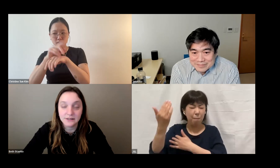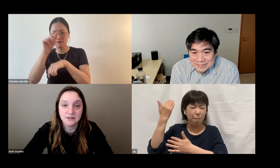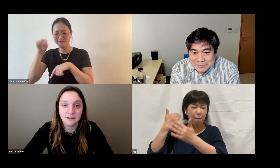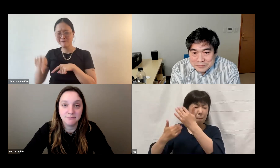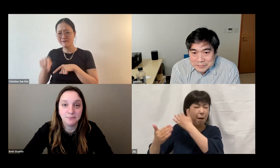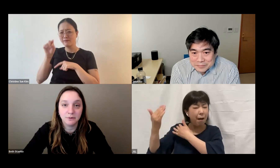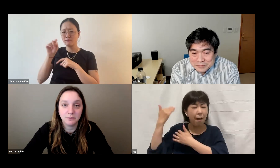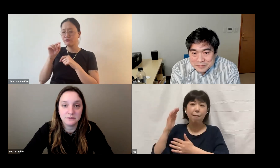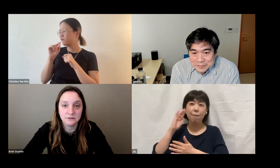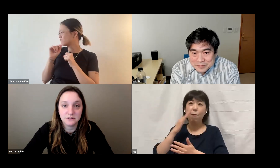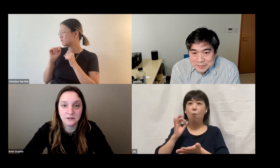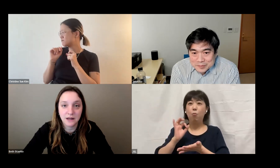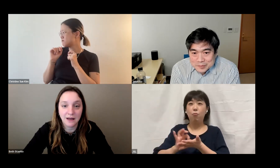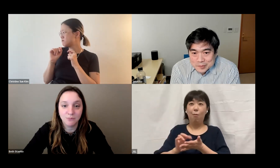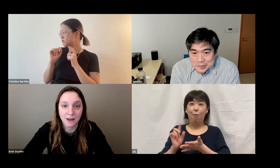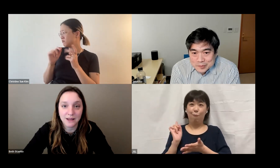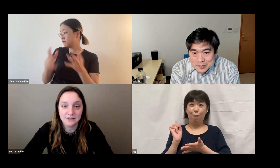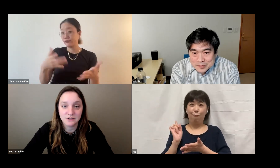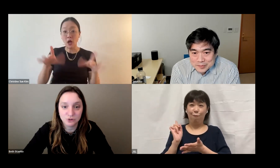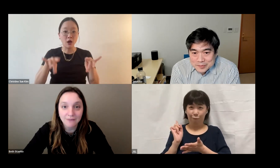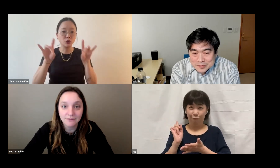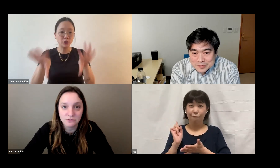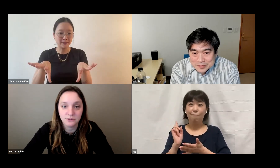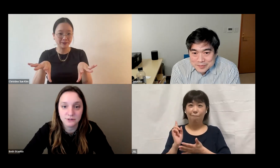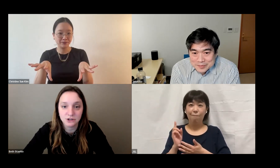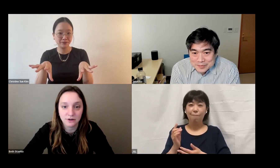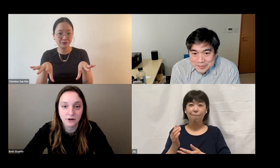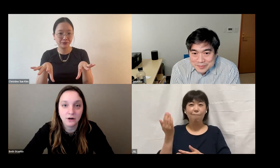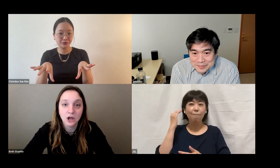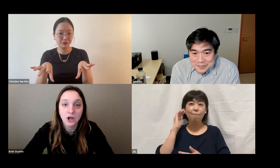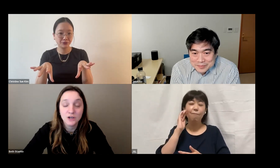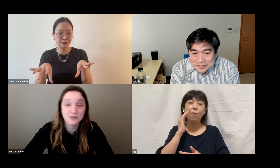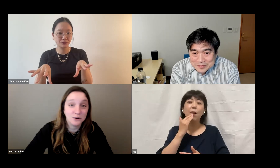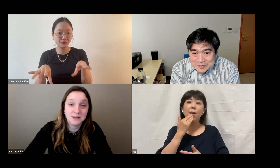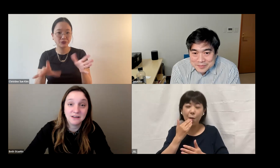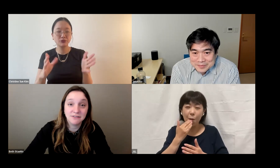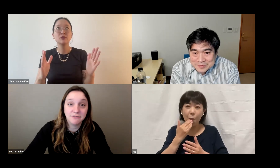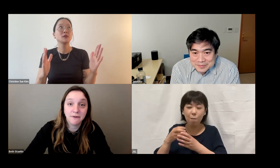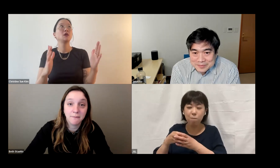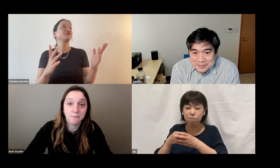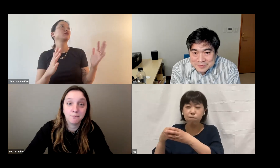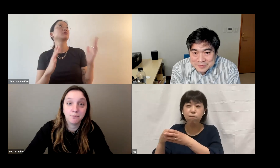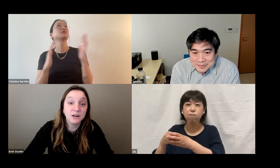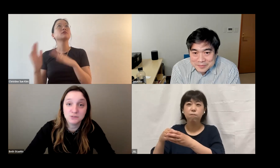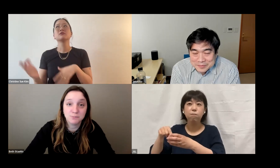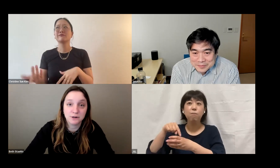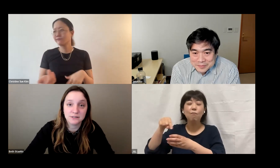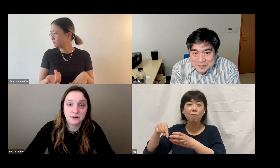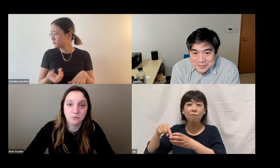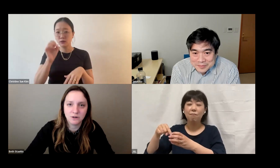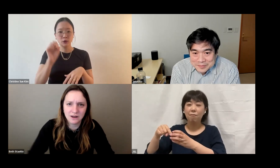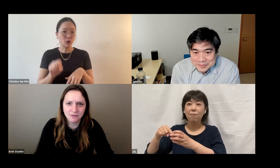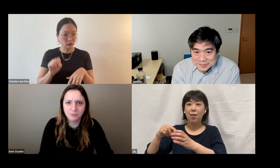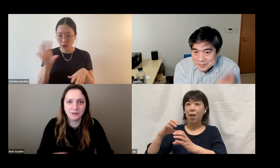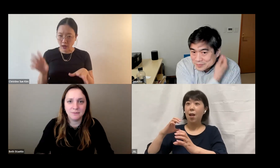Deaf people didn't have the ways to travel to each other. So a deaf British person would never really be able